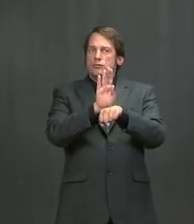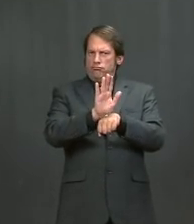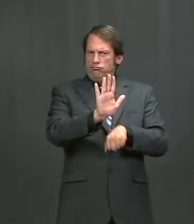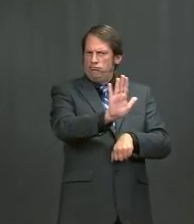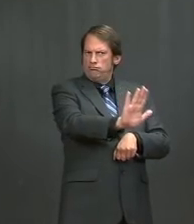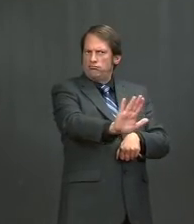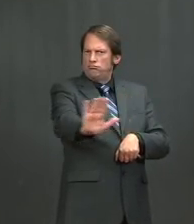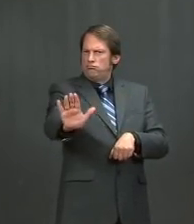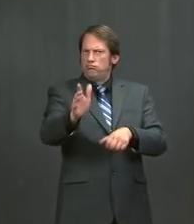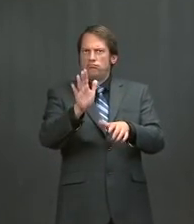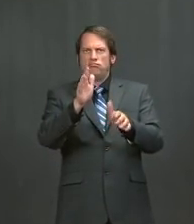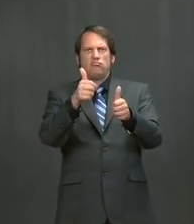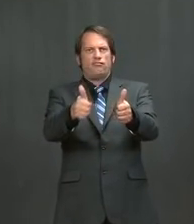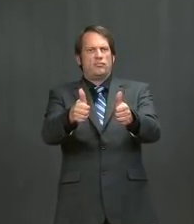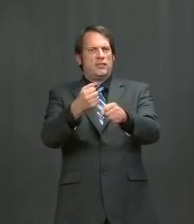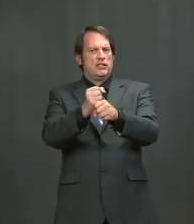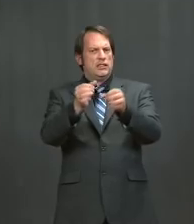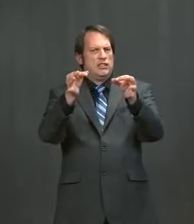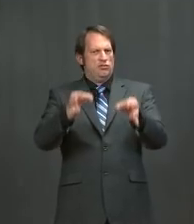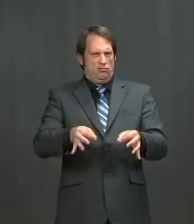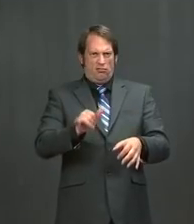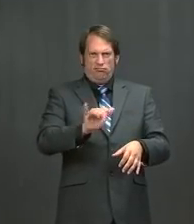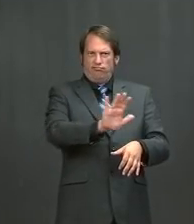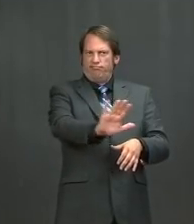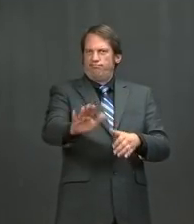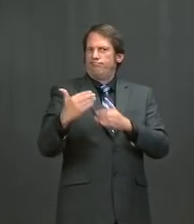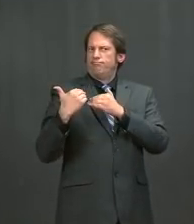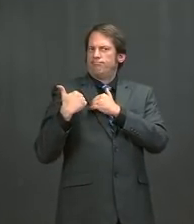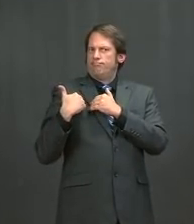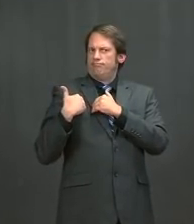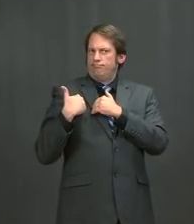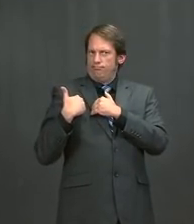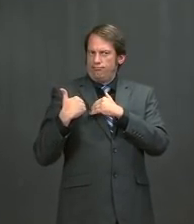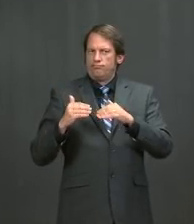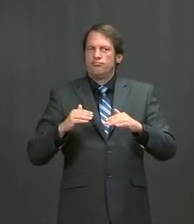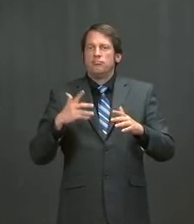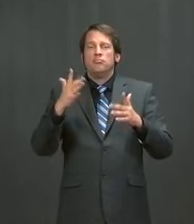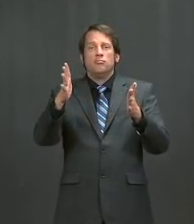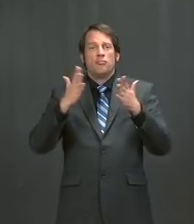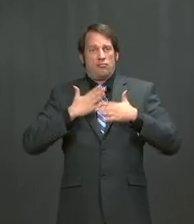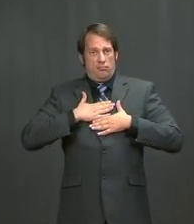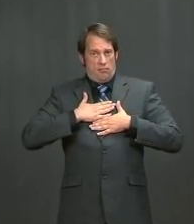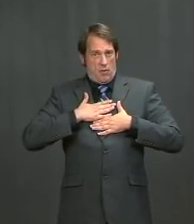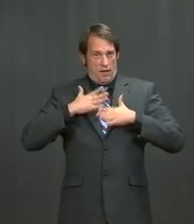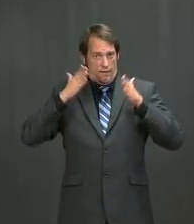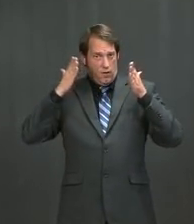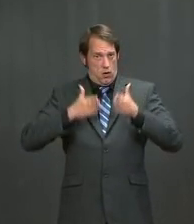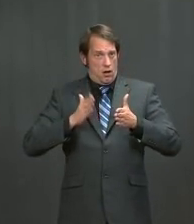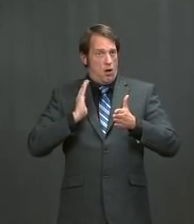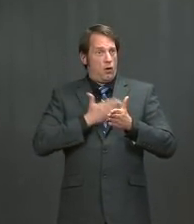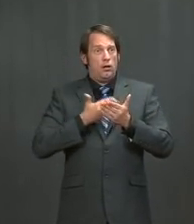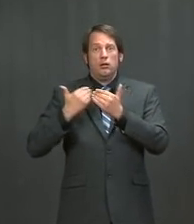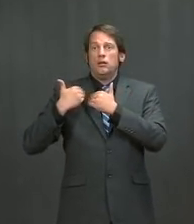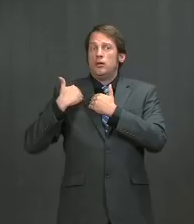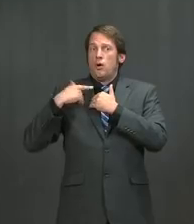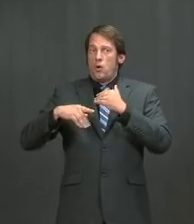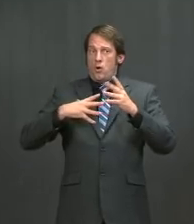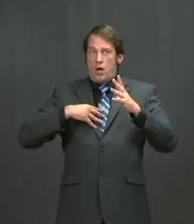What I'm conveying -- what I can speak to is what our focus is on and what our role is here from the White House and what his energies will be directed toward,